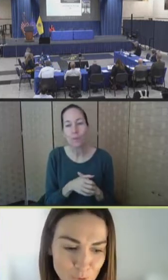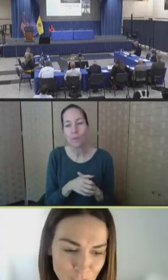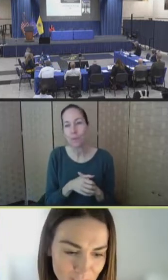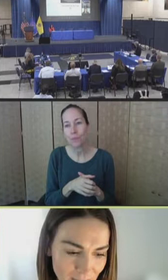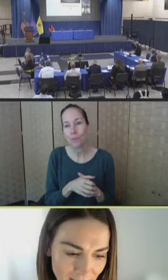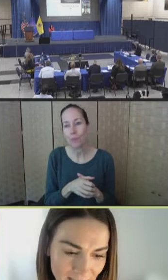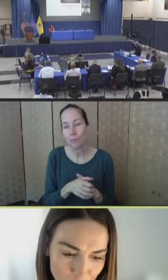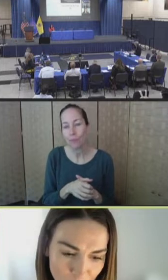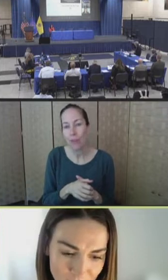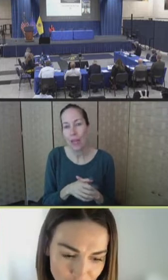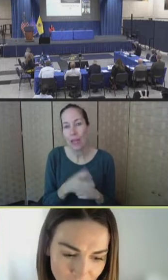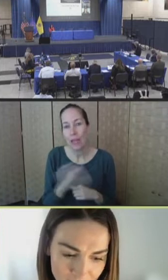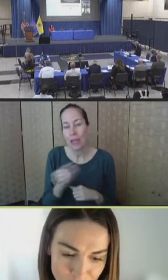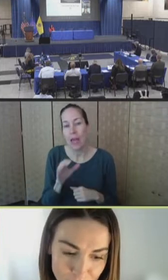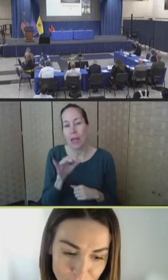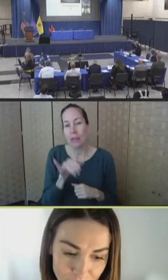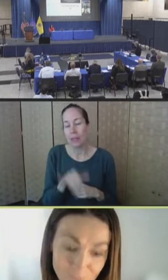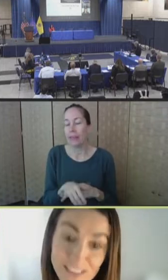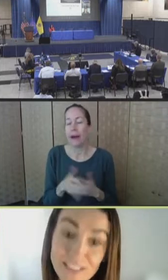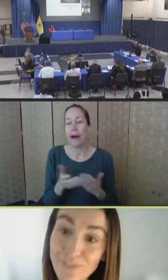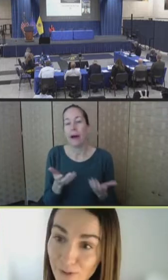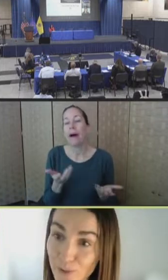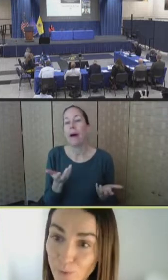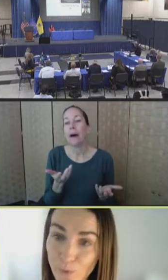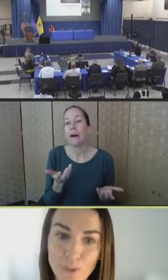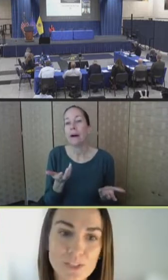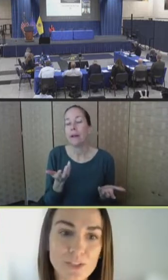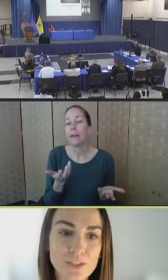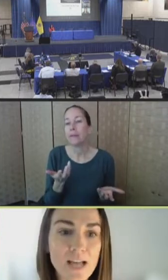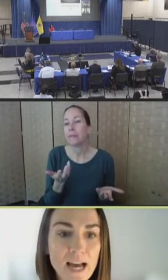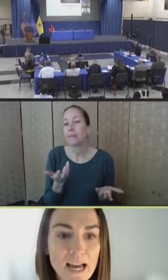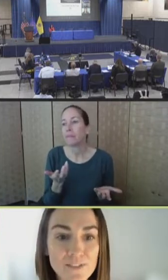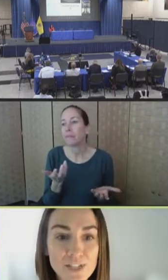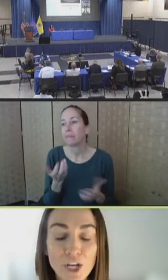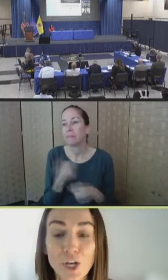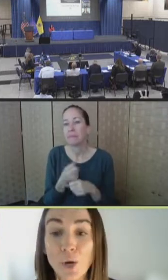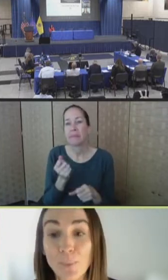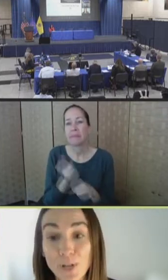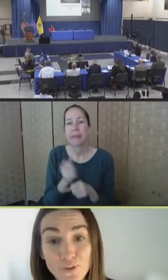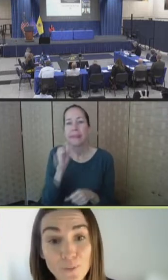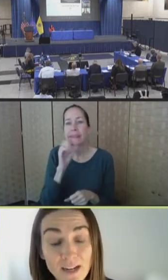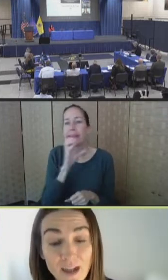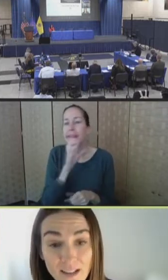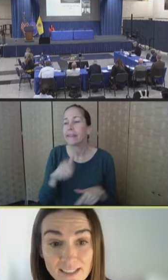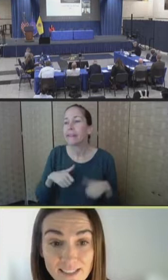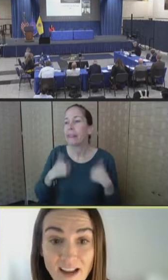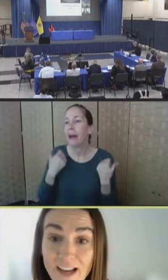really had a way of trying to kind of devalue older adults' lives. But for my colleagues and I,